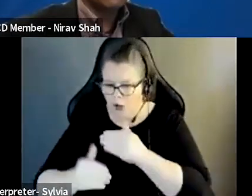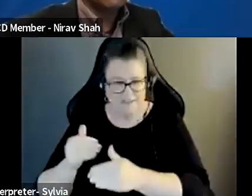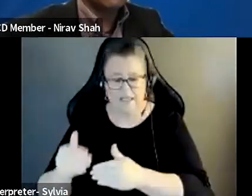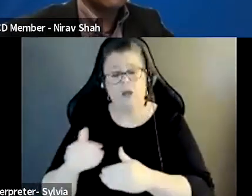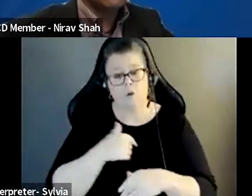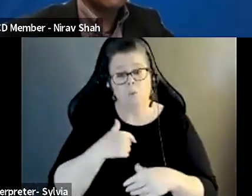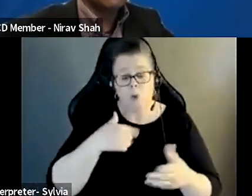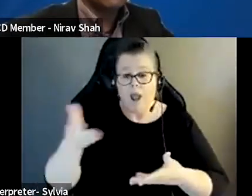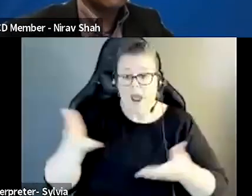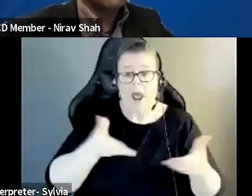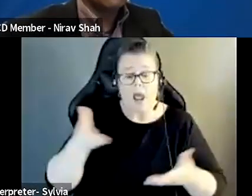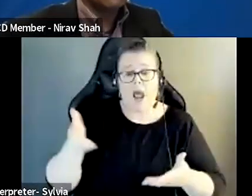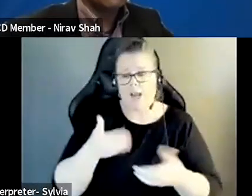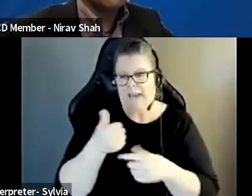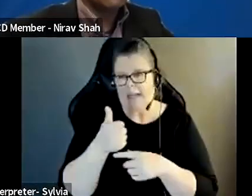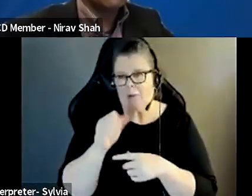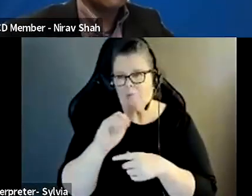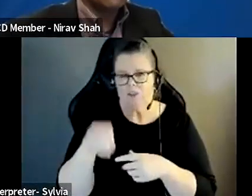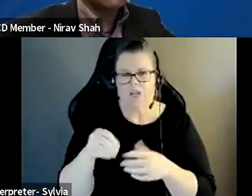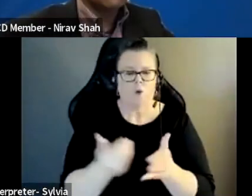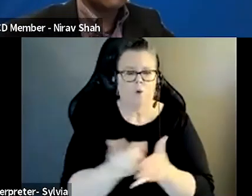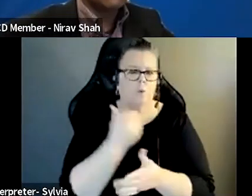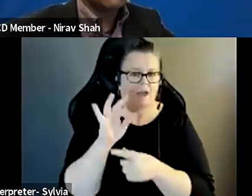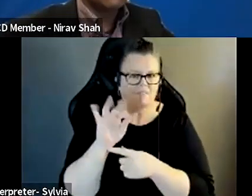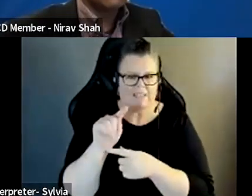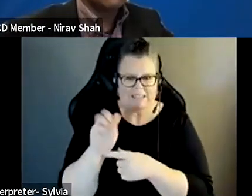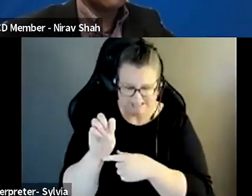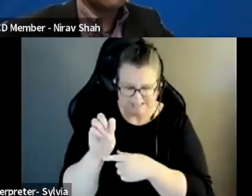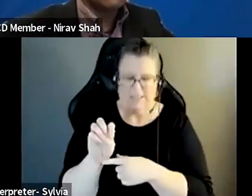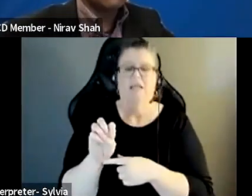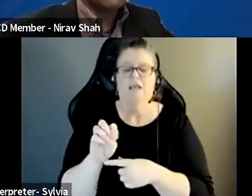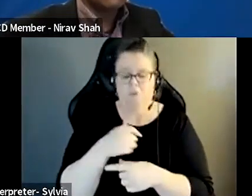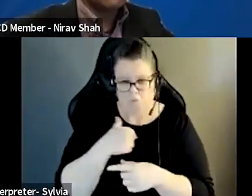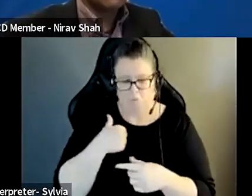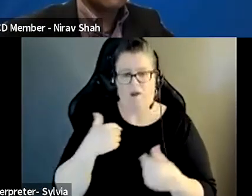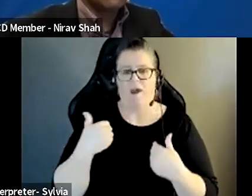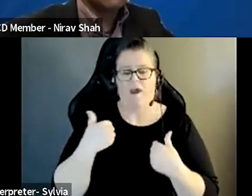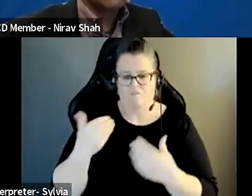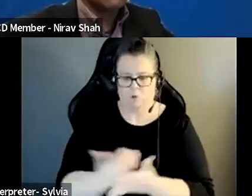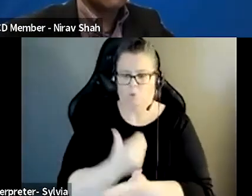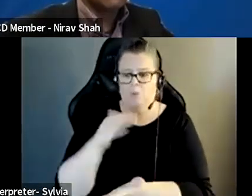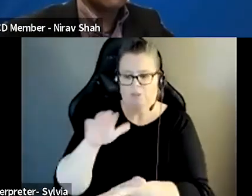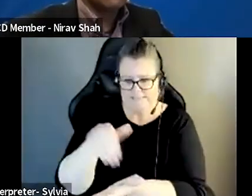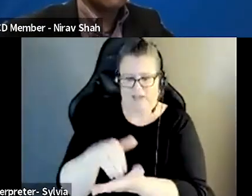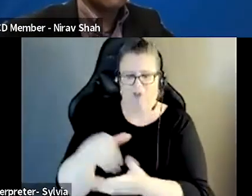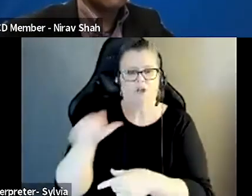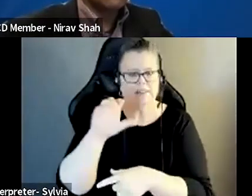new FTEs through this pandemic. We have a new center for our CFA that we -- needs to find a home.